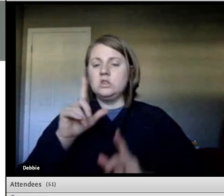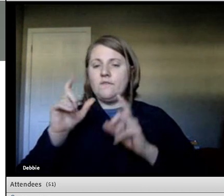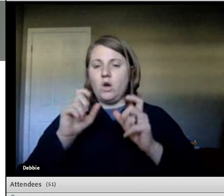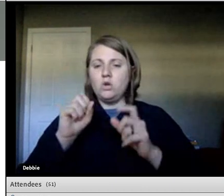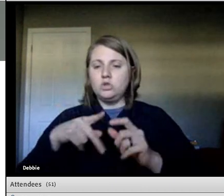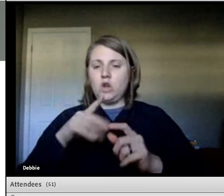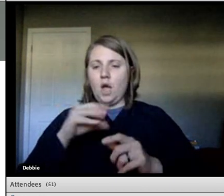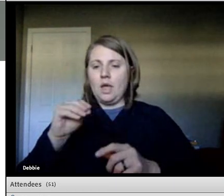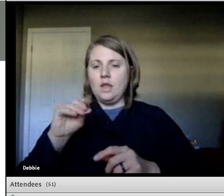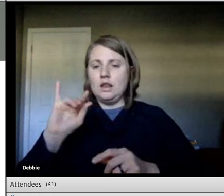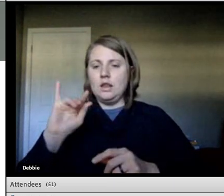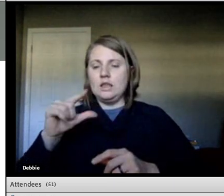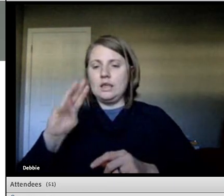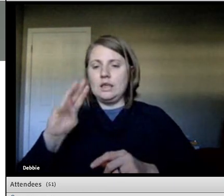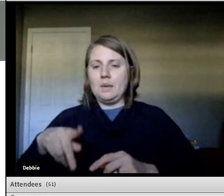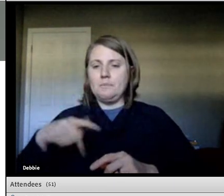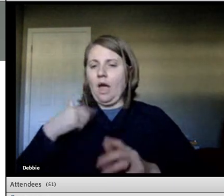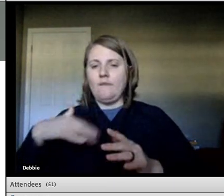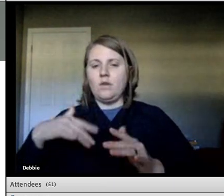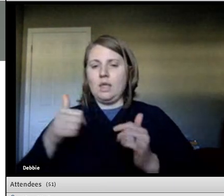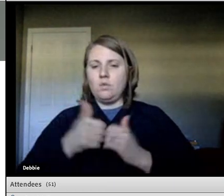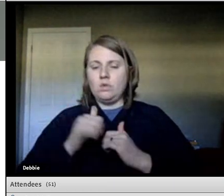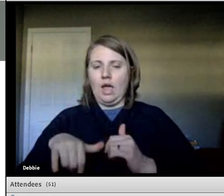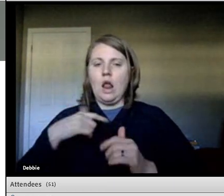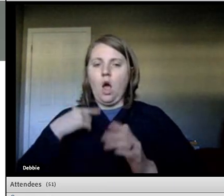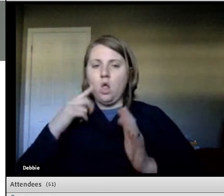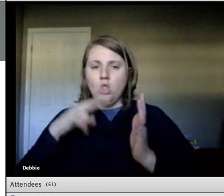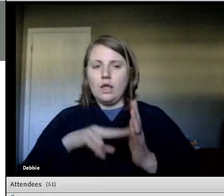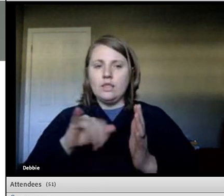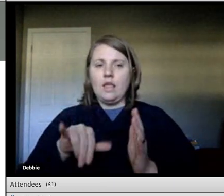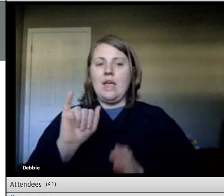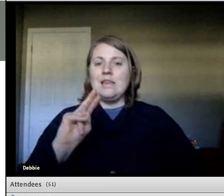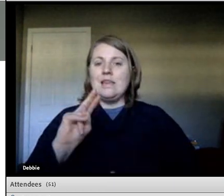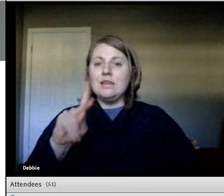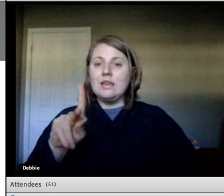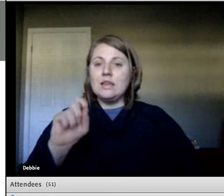Inkscape is more about vectors, so this is if you want to make icons,